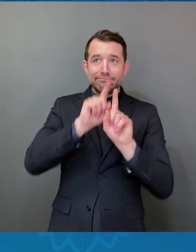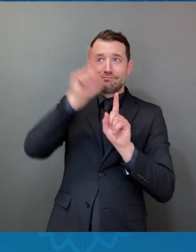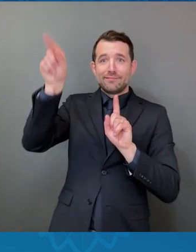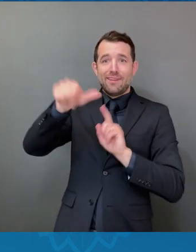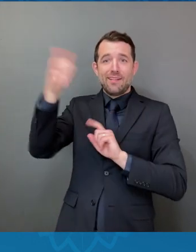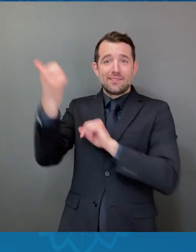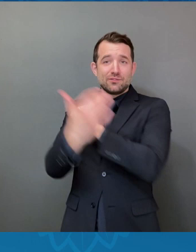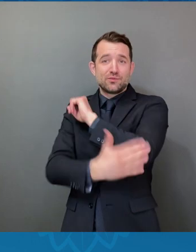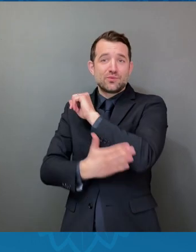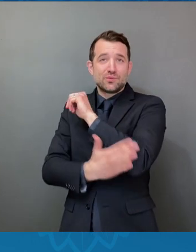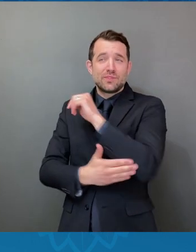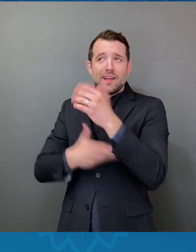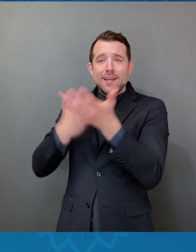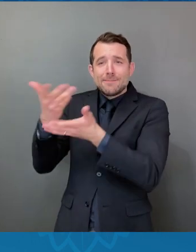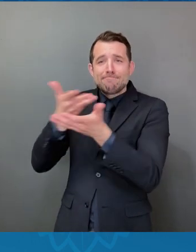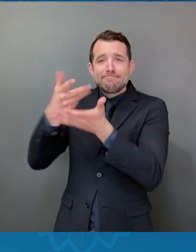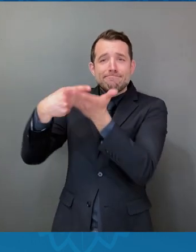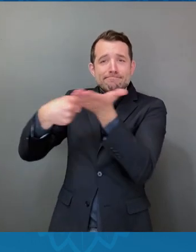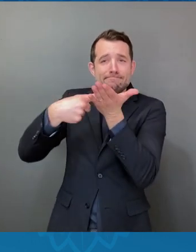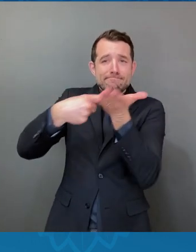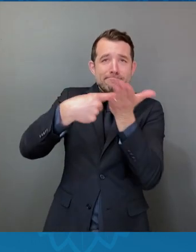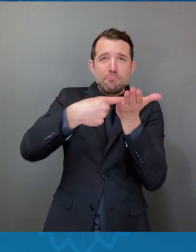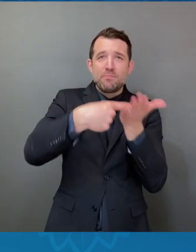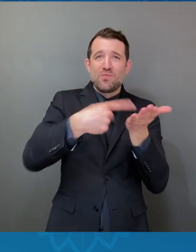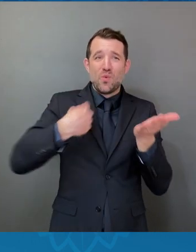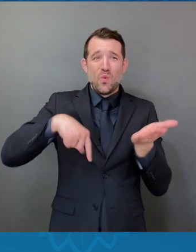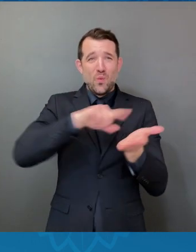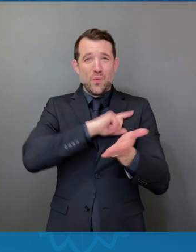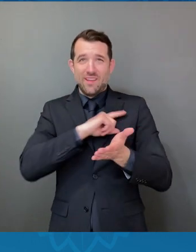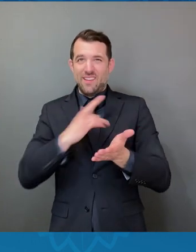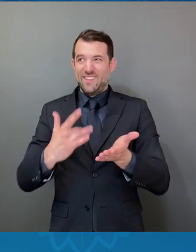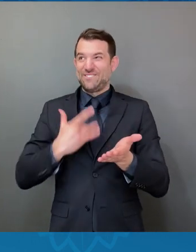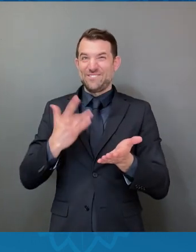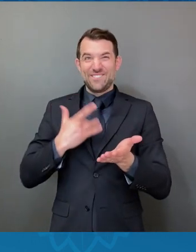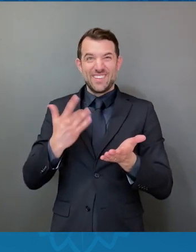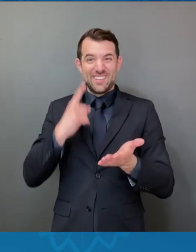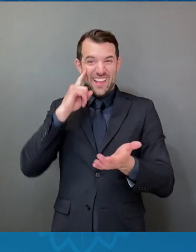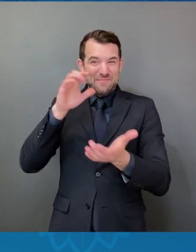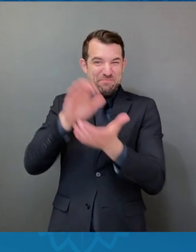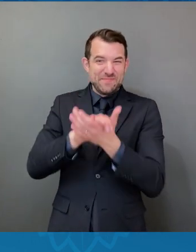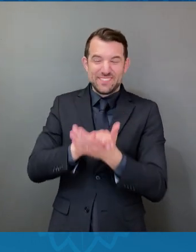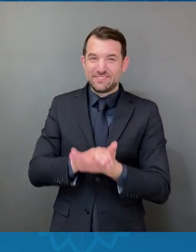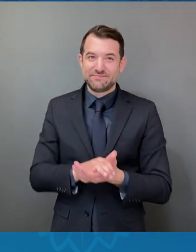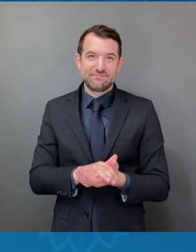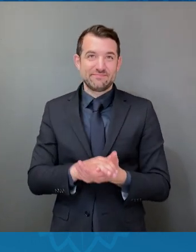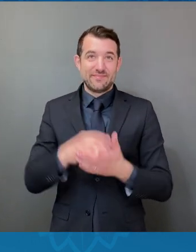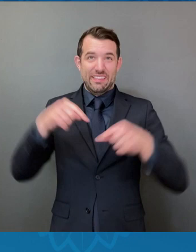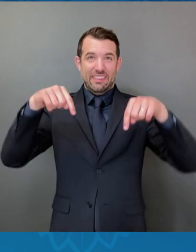and believe ourselves to be a one of the best, if not the best models of democracy.